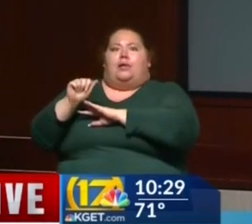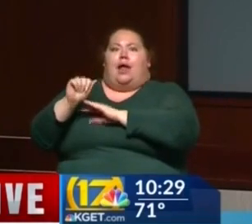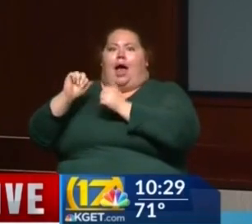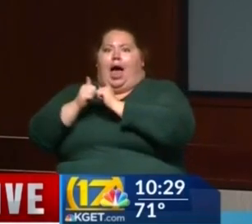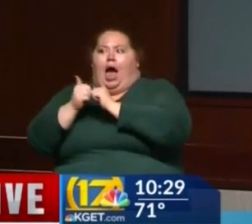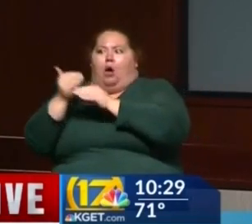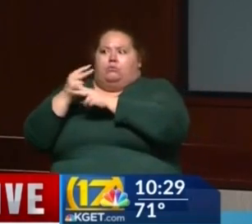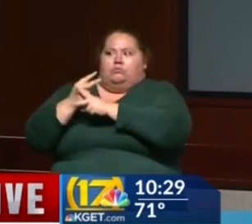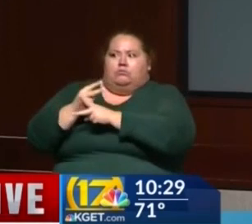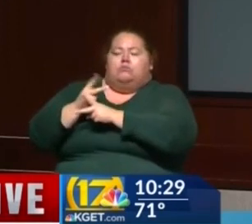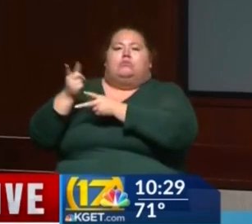EXACTLY.